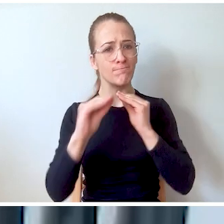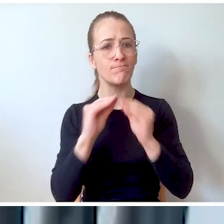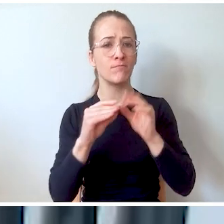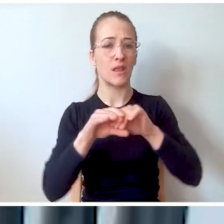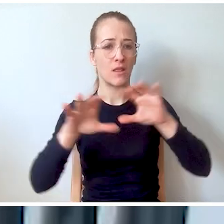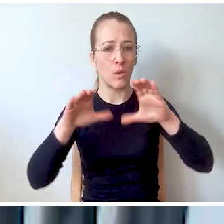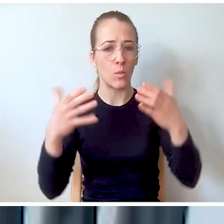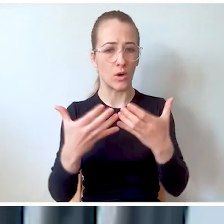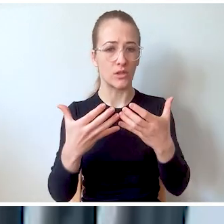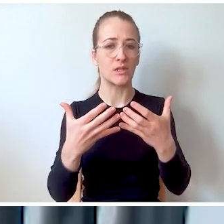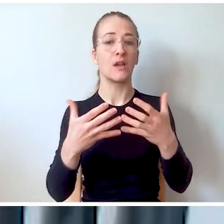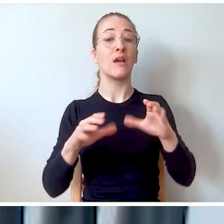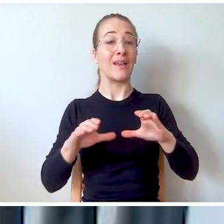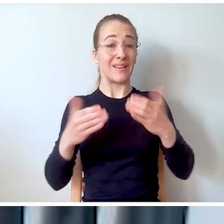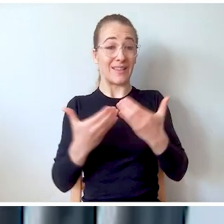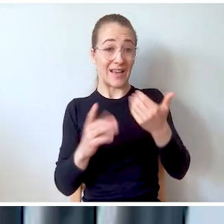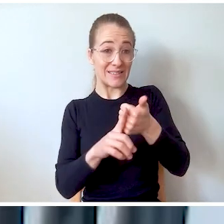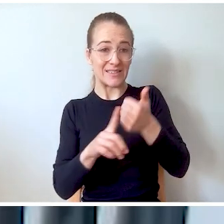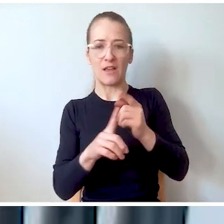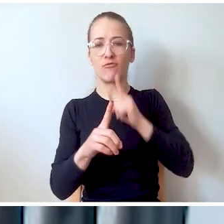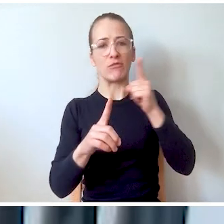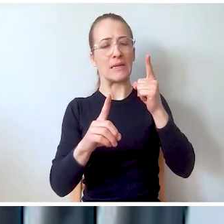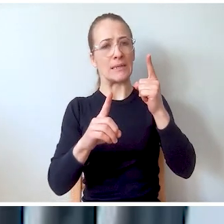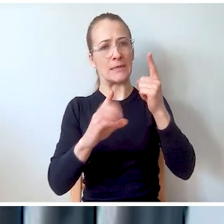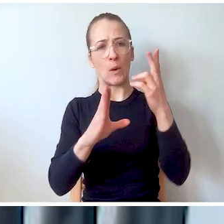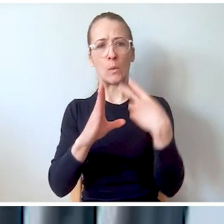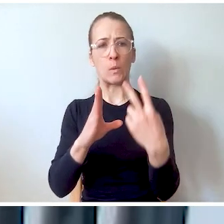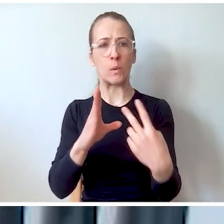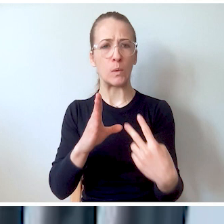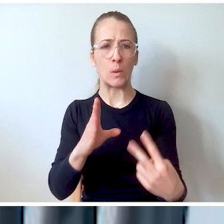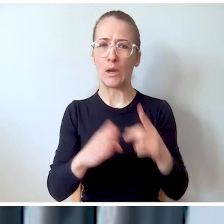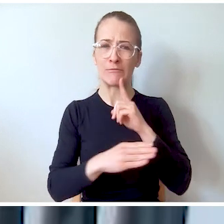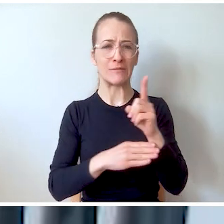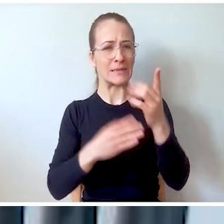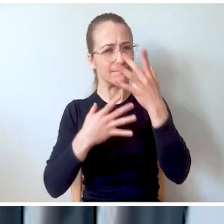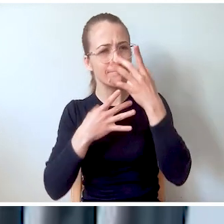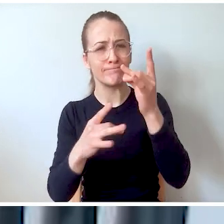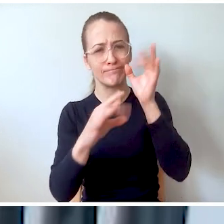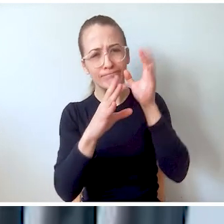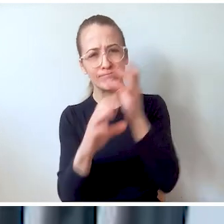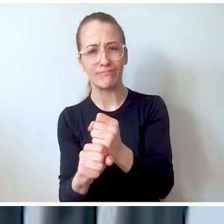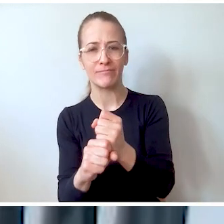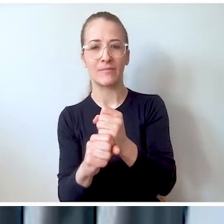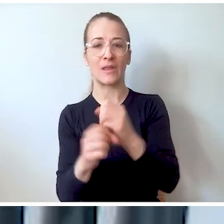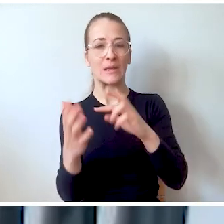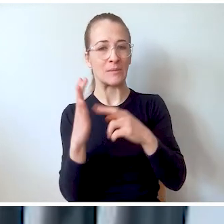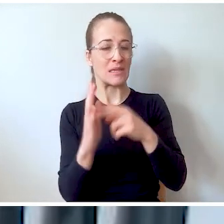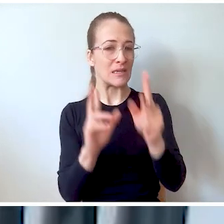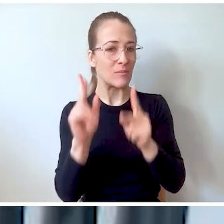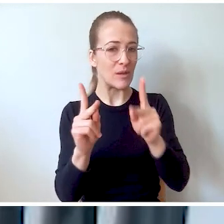The class was very immersive and interactive in nature, such that if people, if students in the class